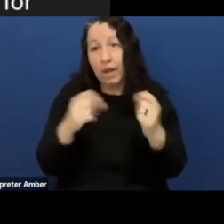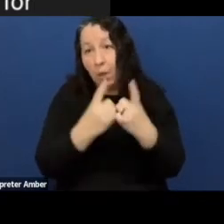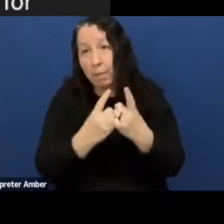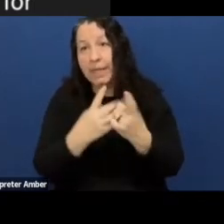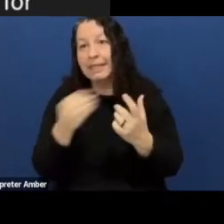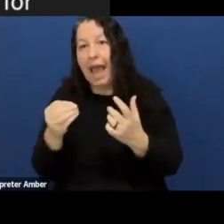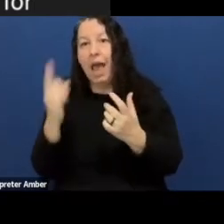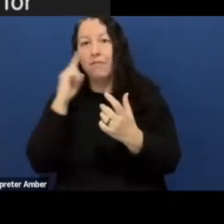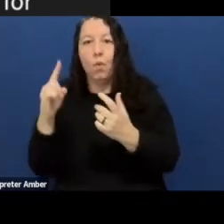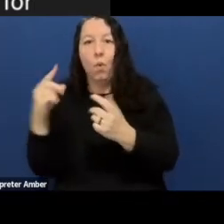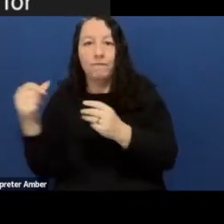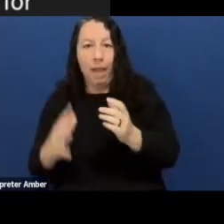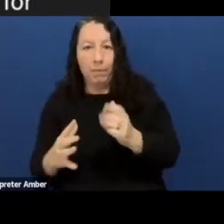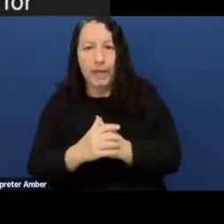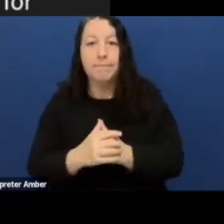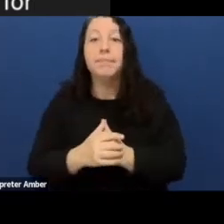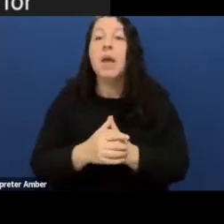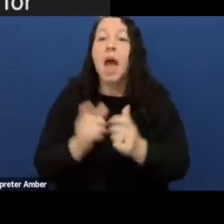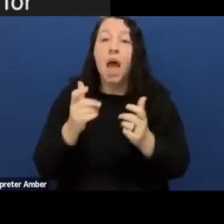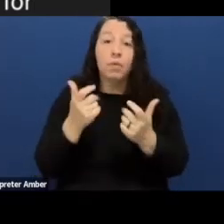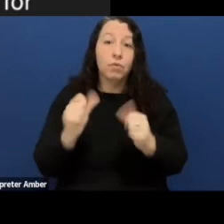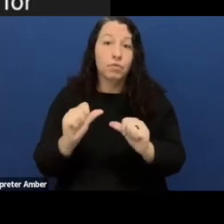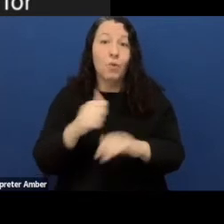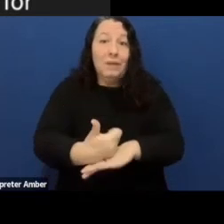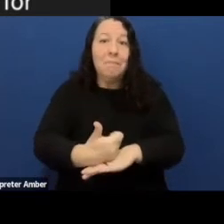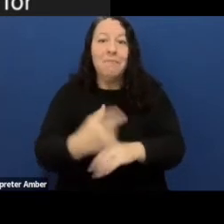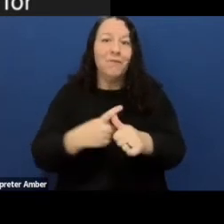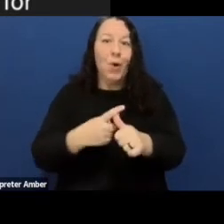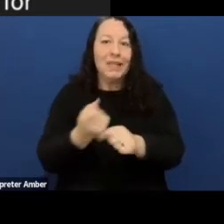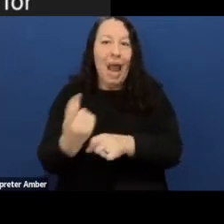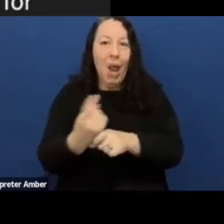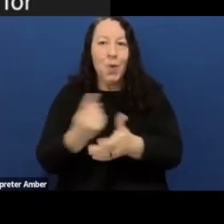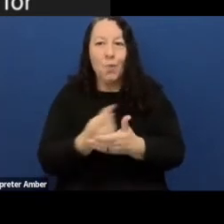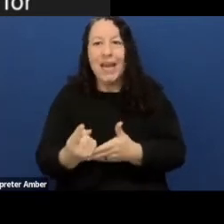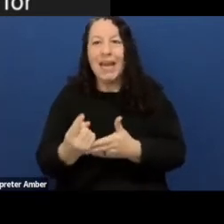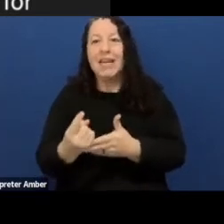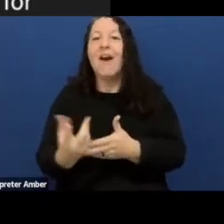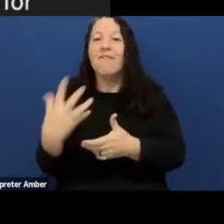and campaign planning to organizations, networks, health departments and philanthropy. And we're